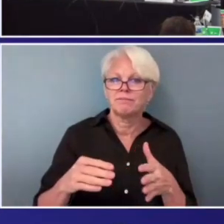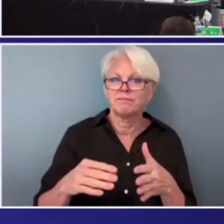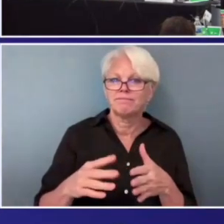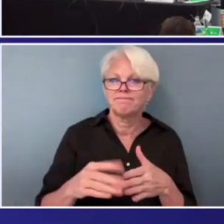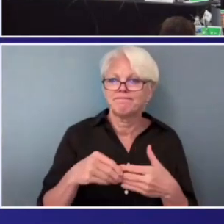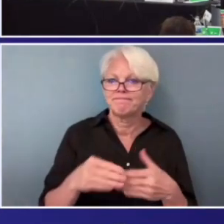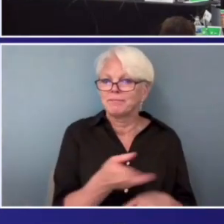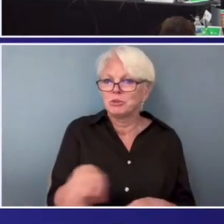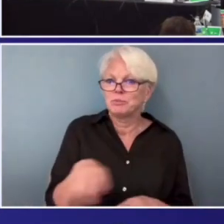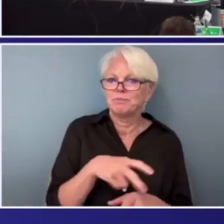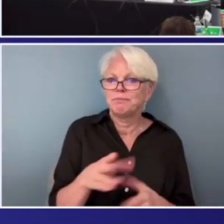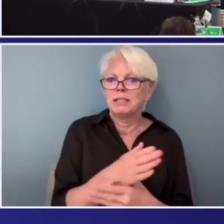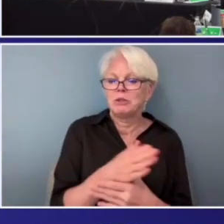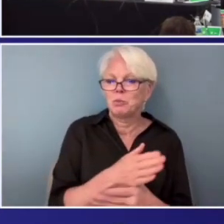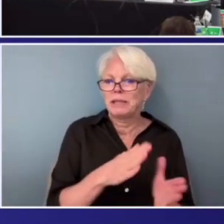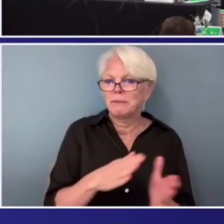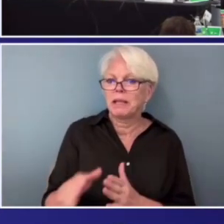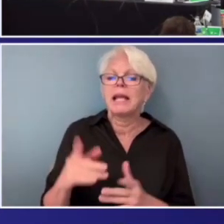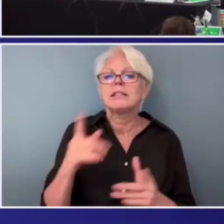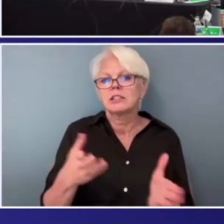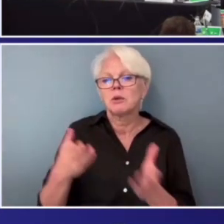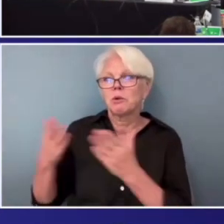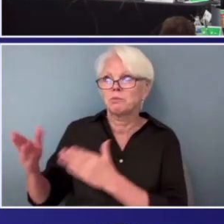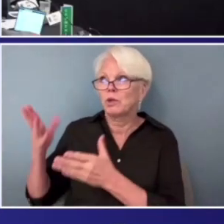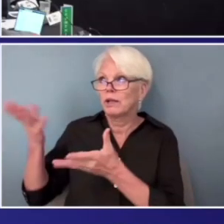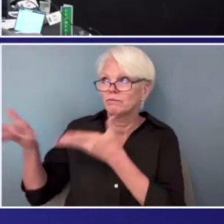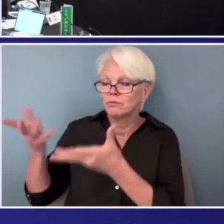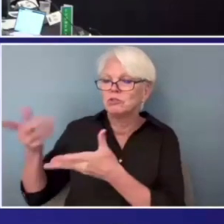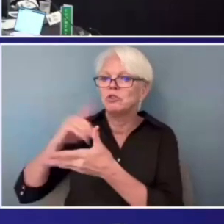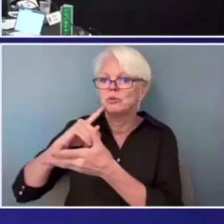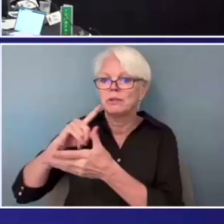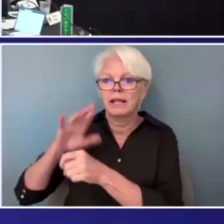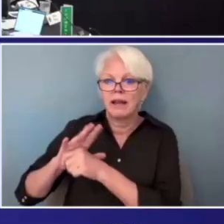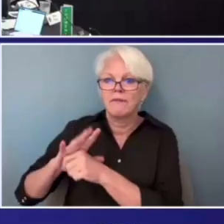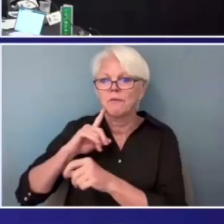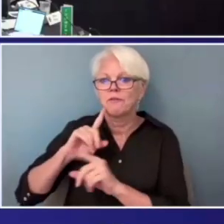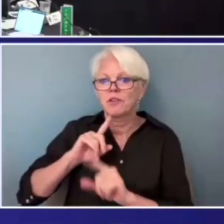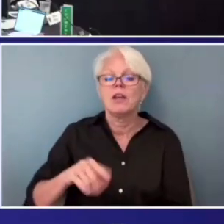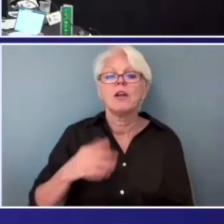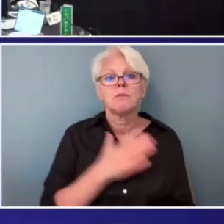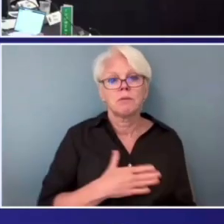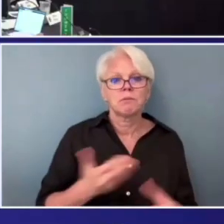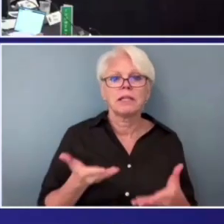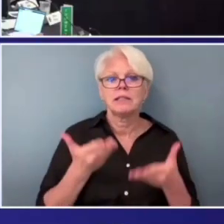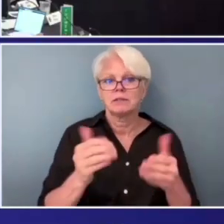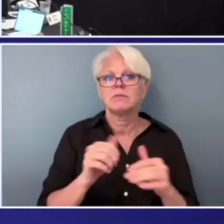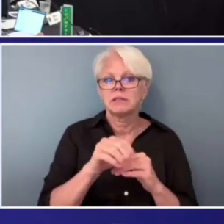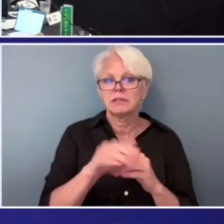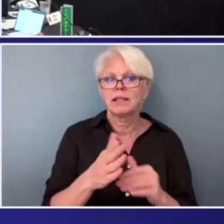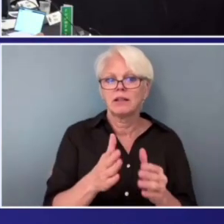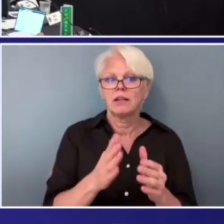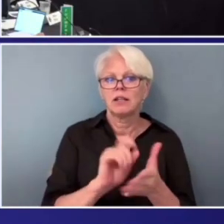that. So let's take that back to confirm the answer on that. But please go ahead and submit it in writing. If you would submit that to